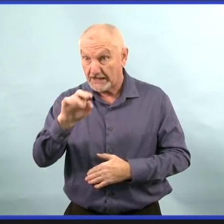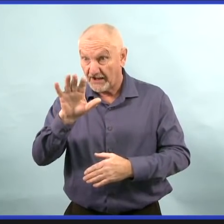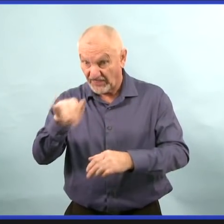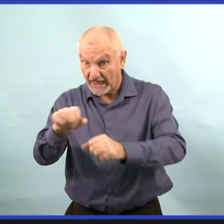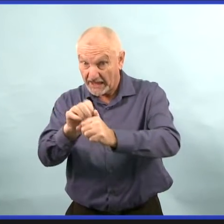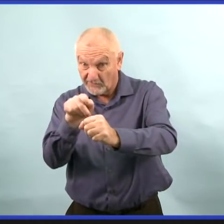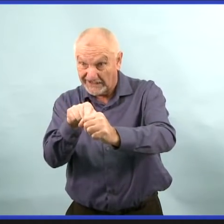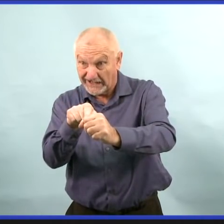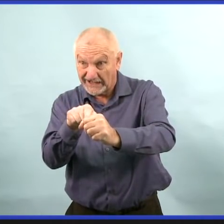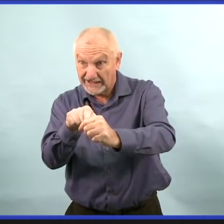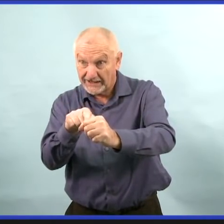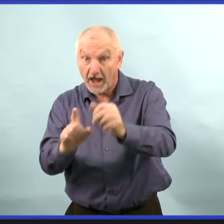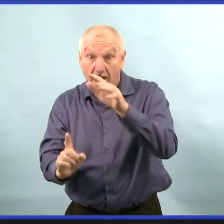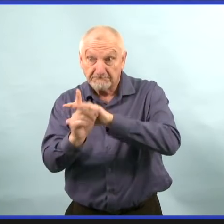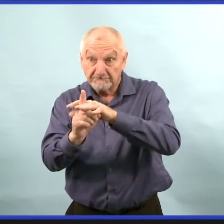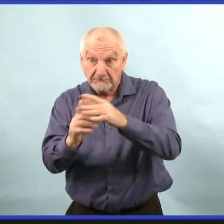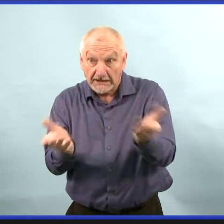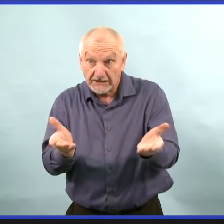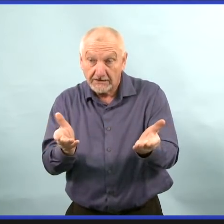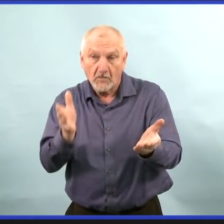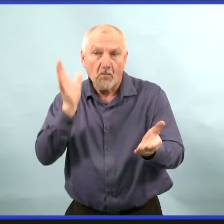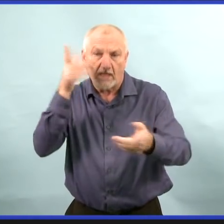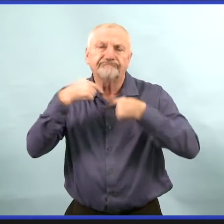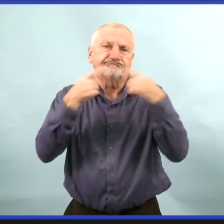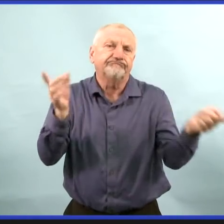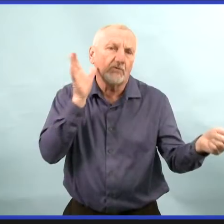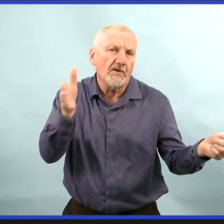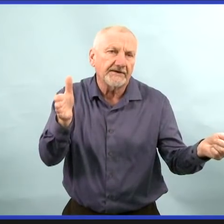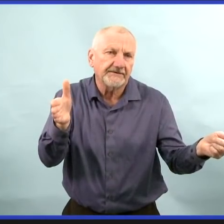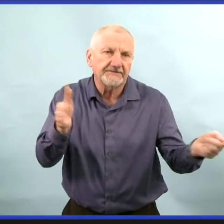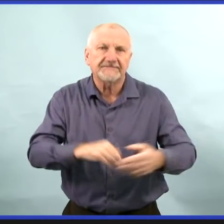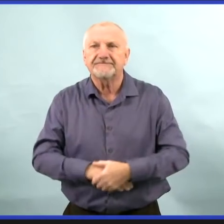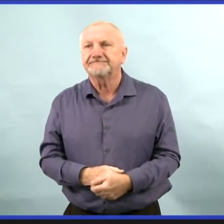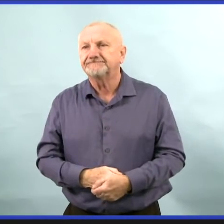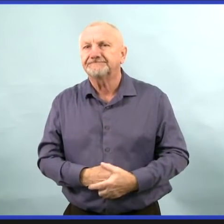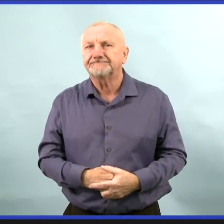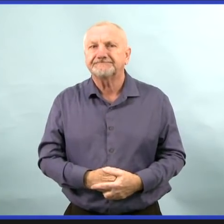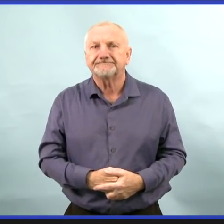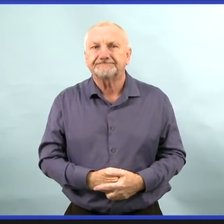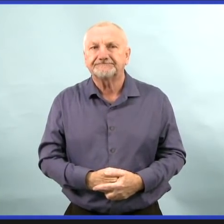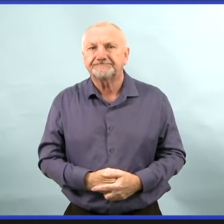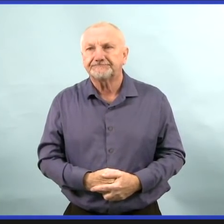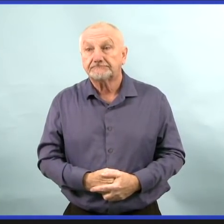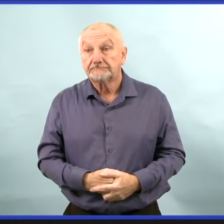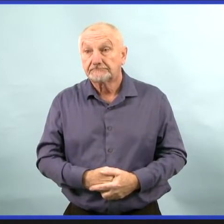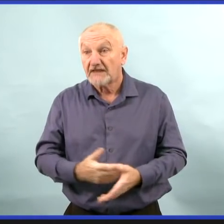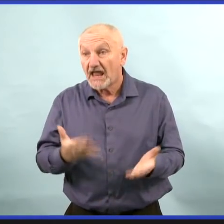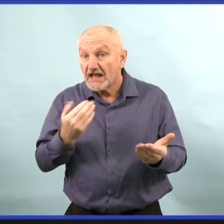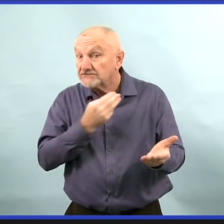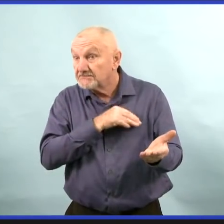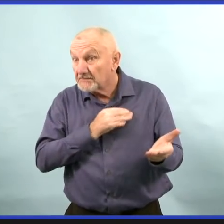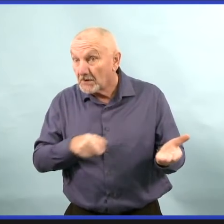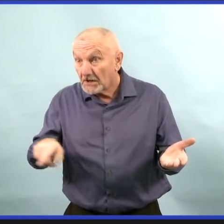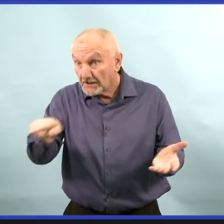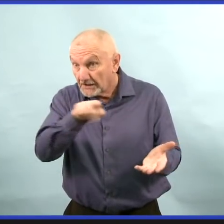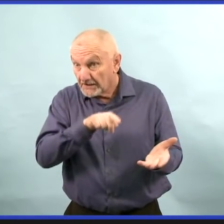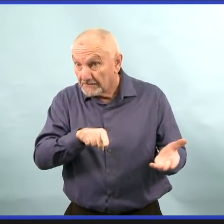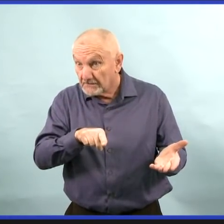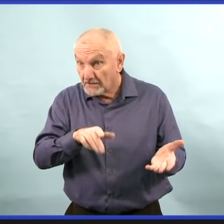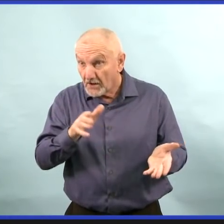manitobans or we still protect ourselves from uh from covet 19 as well as its variants and we do